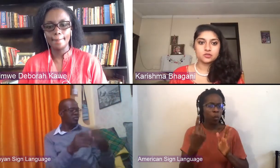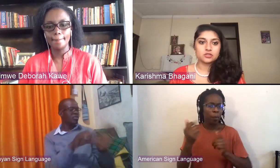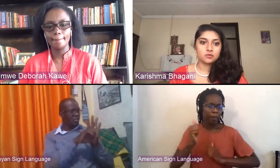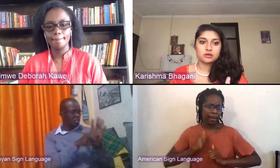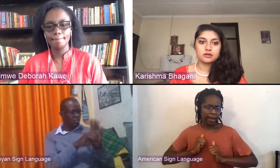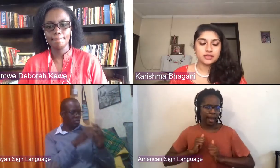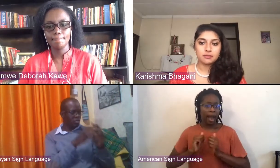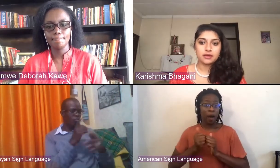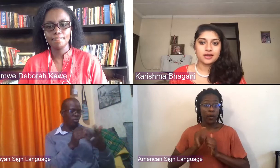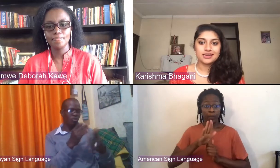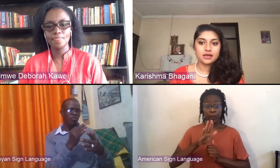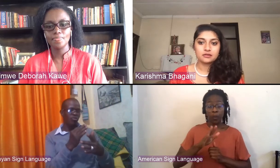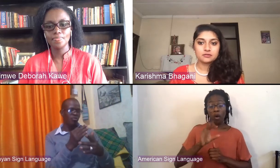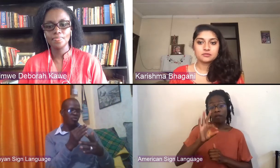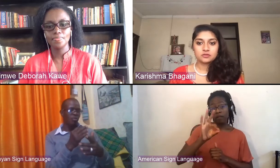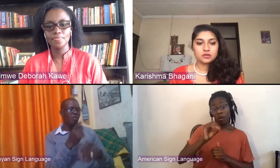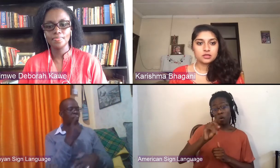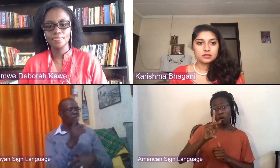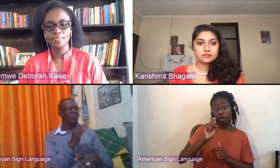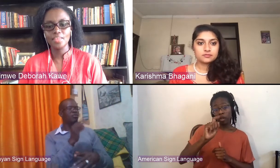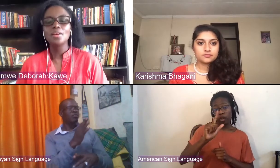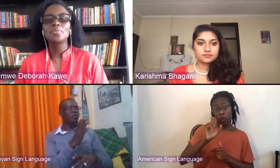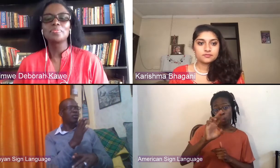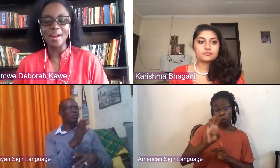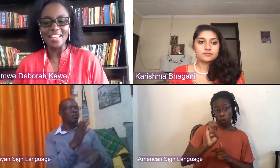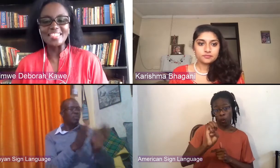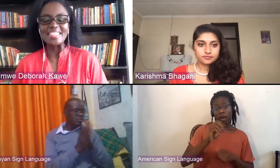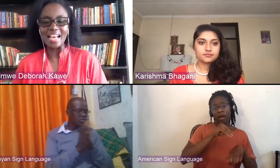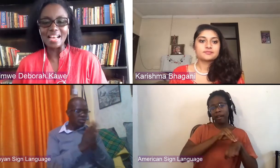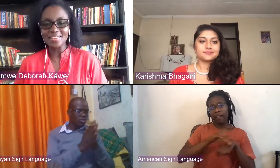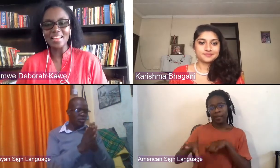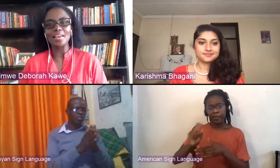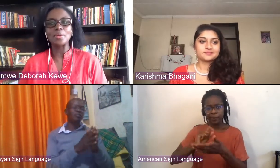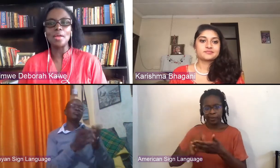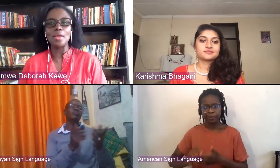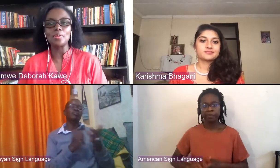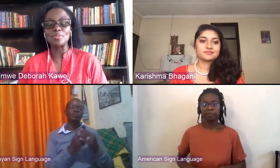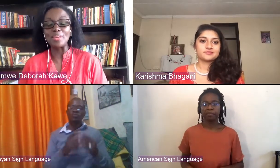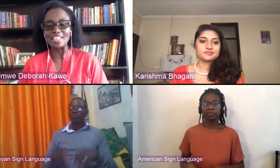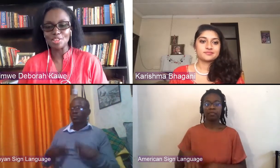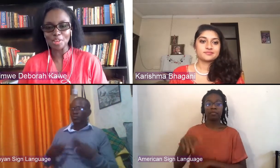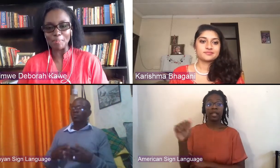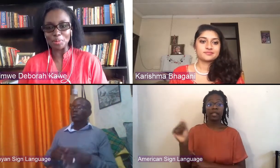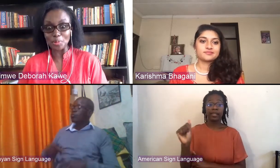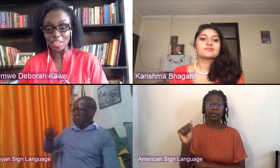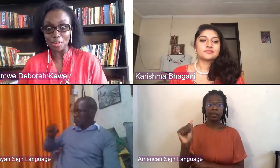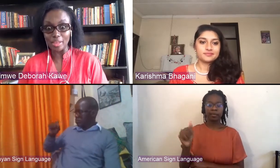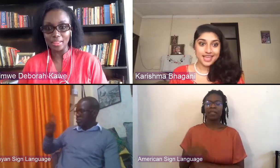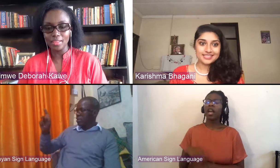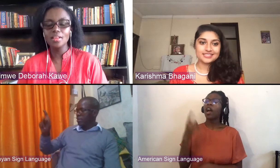just so we could get a better idea. Right, yes. And I was beginning to talk about Cooking Oil.